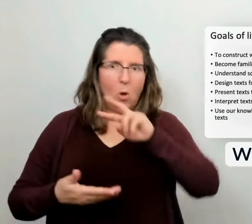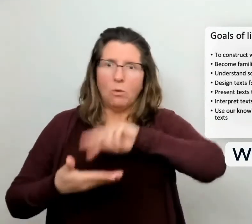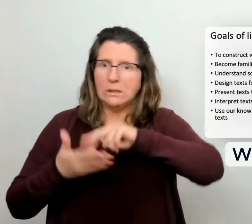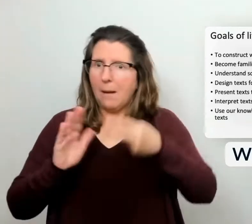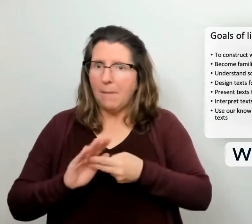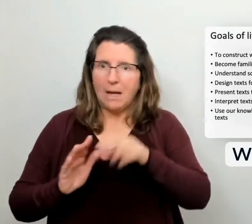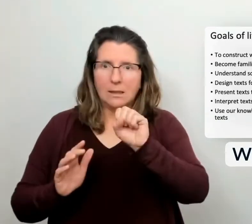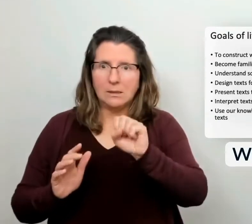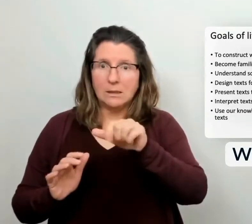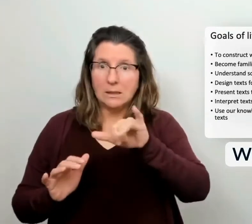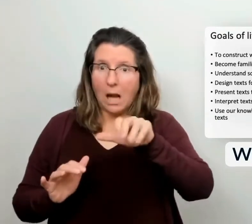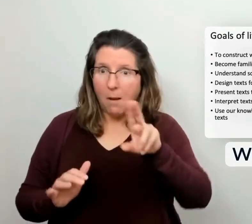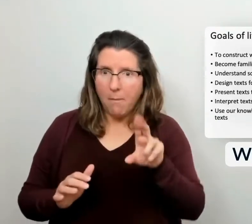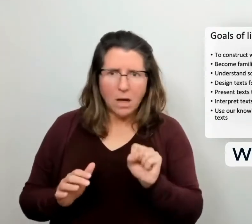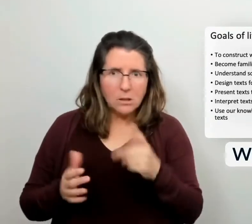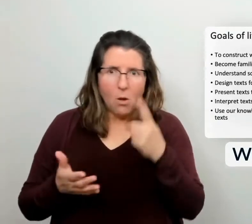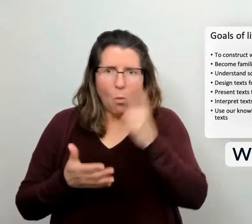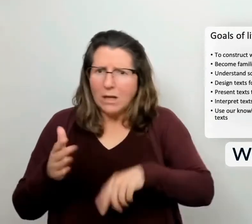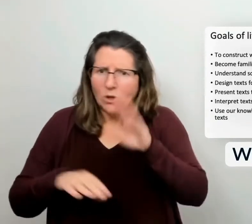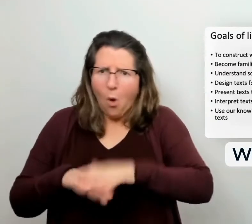So you are asking questions to clarify.